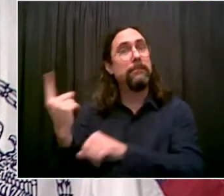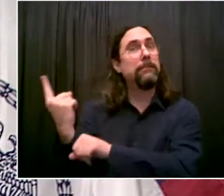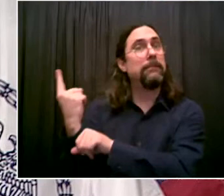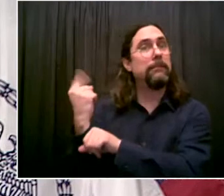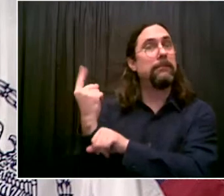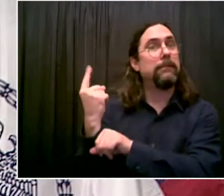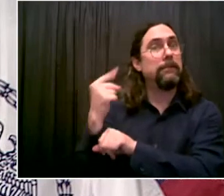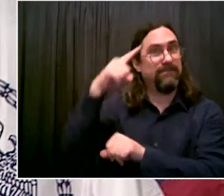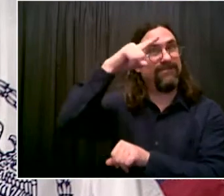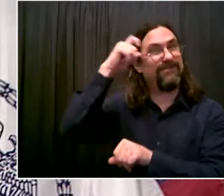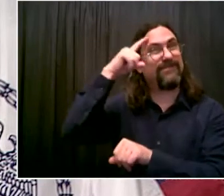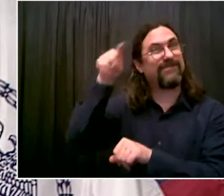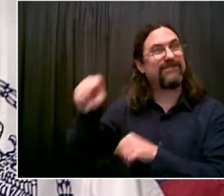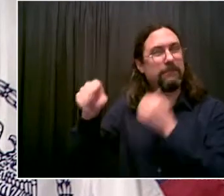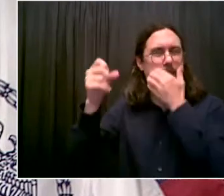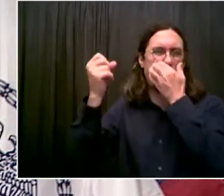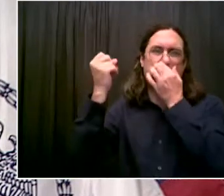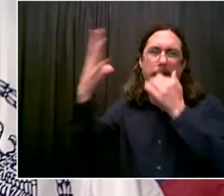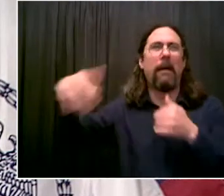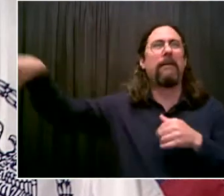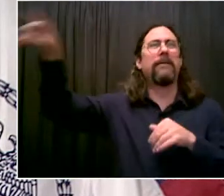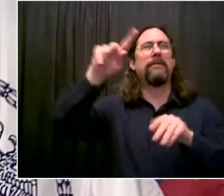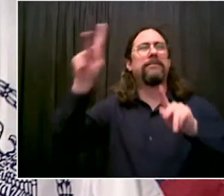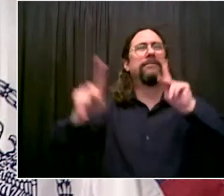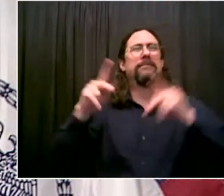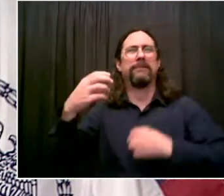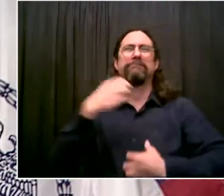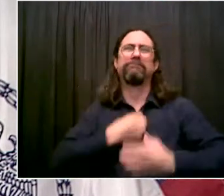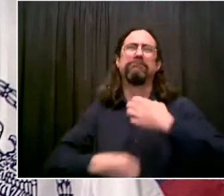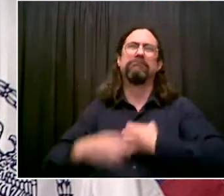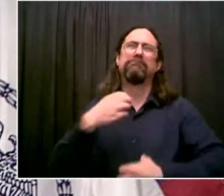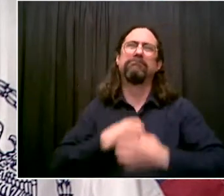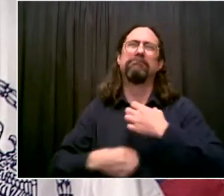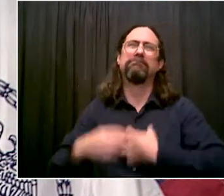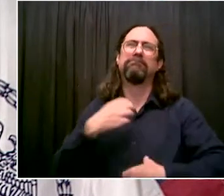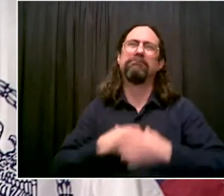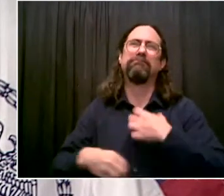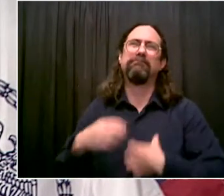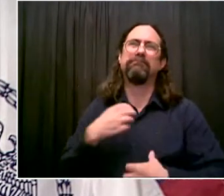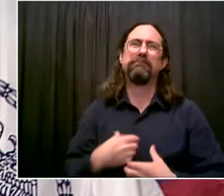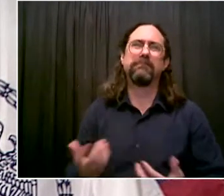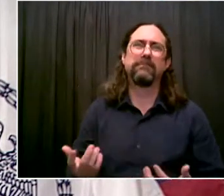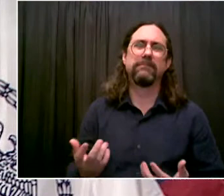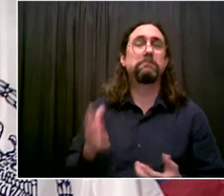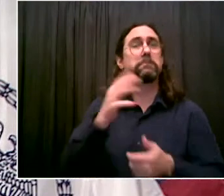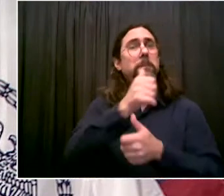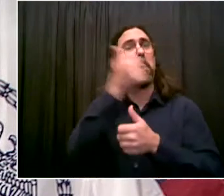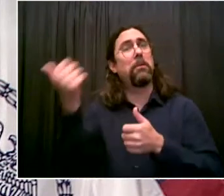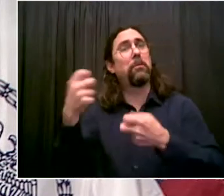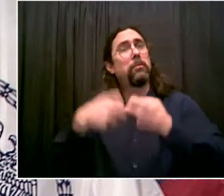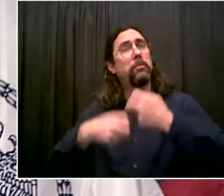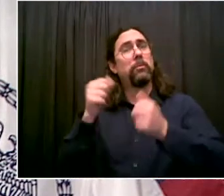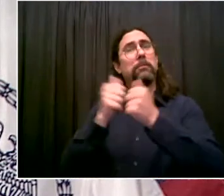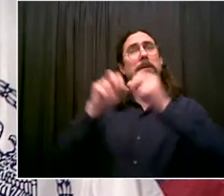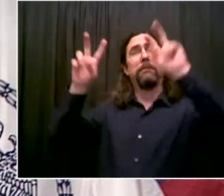ALSO ERIC ADS AM IS UNVEILING A PLAN TO STOP